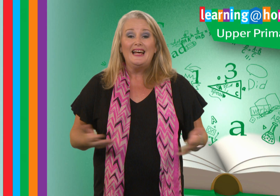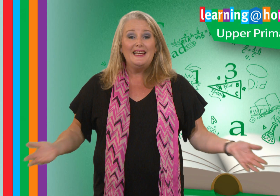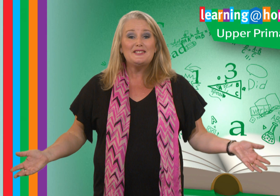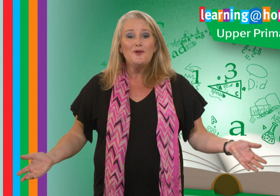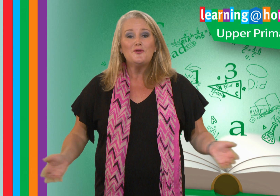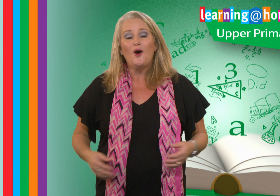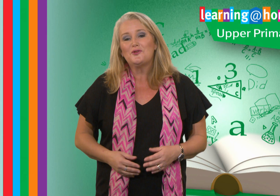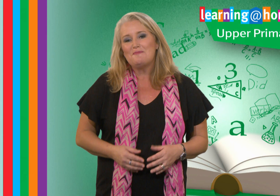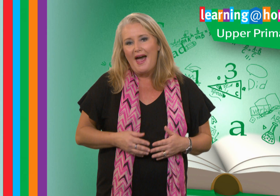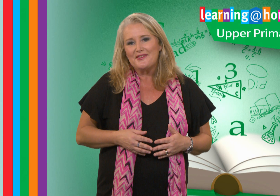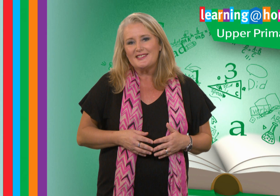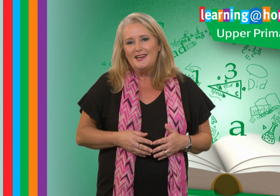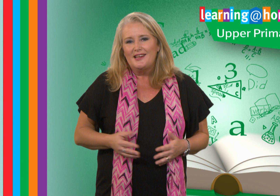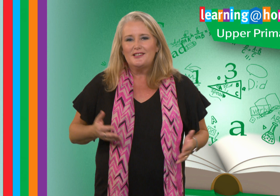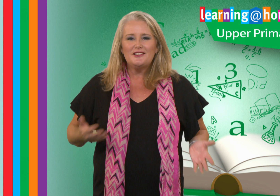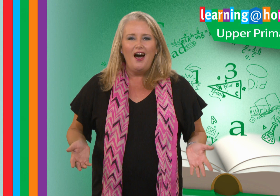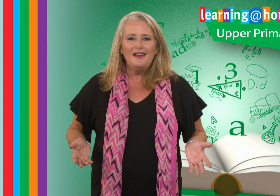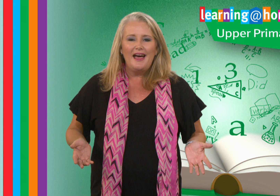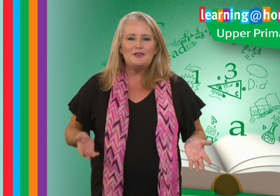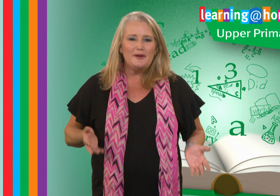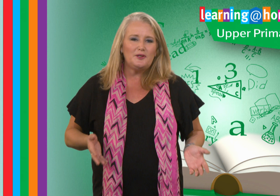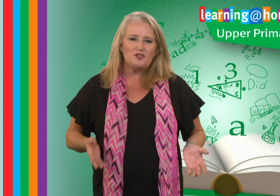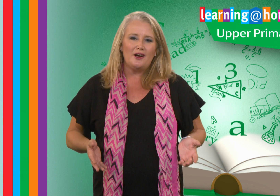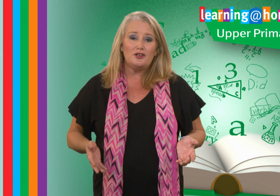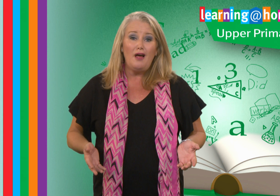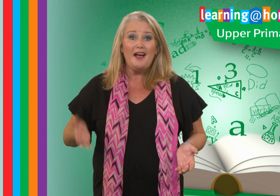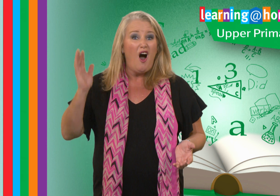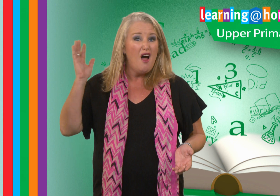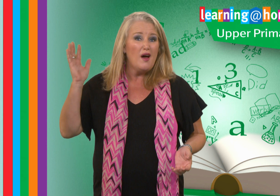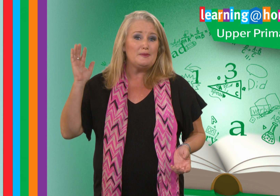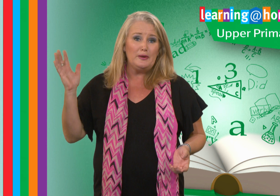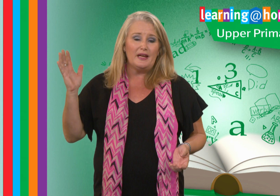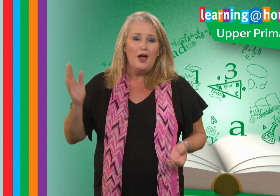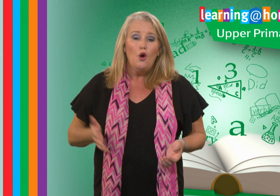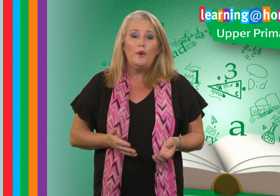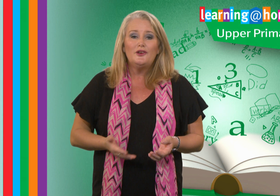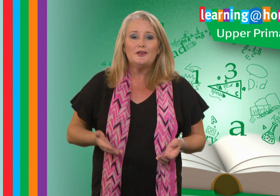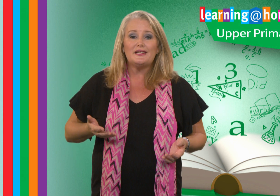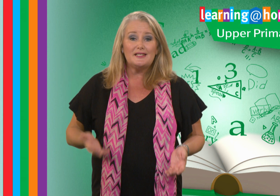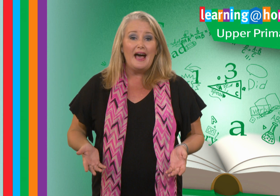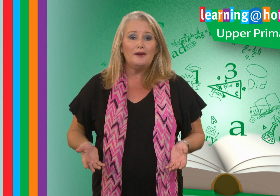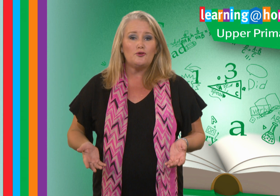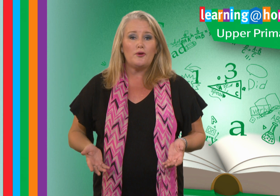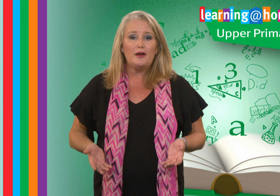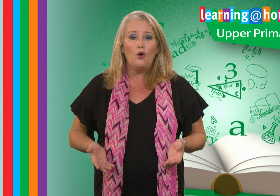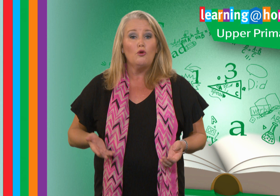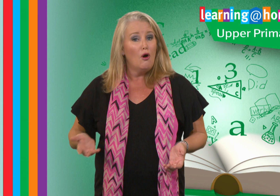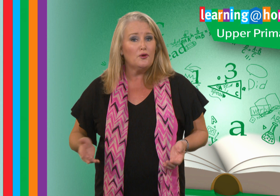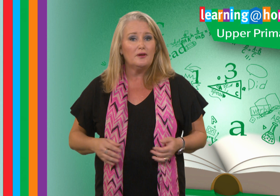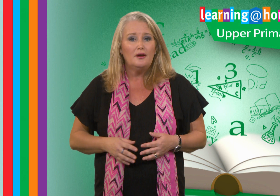Let's move onto Maths. To design and build a structure, like a high-rise building, we use a scale drawing or model.